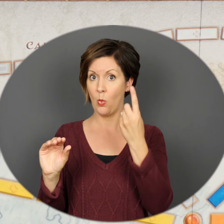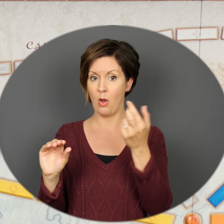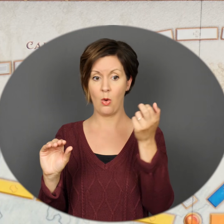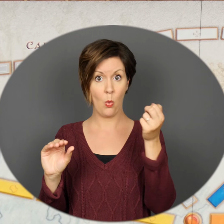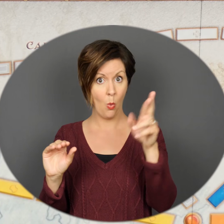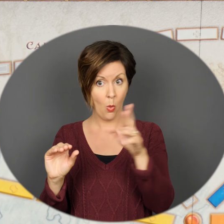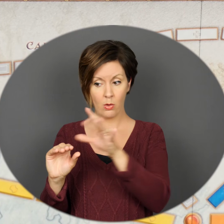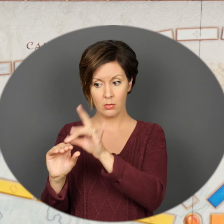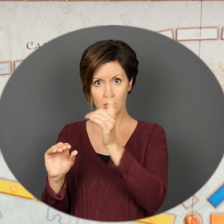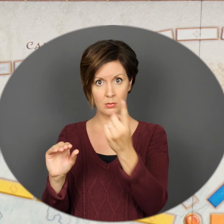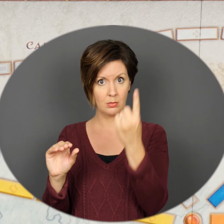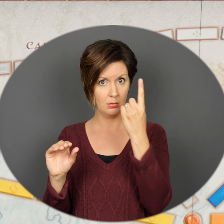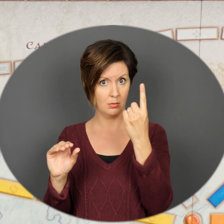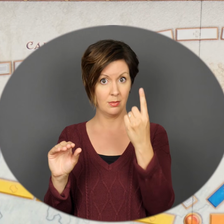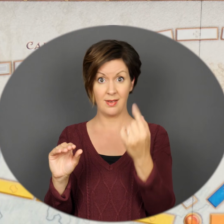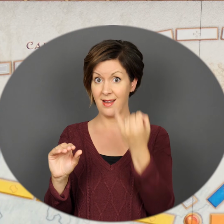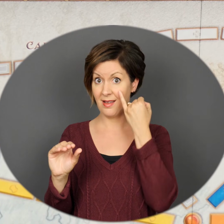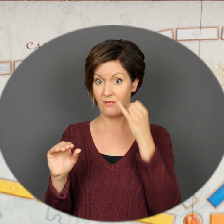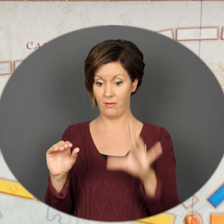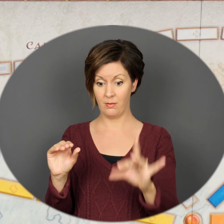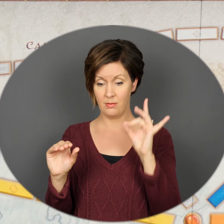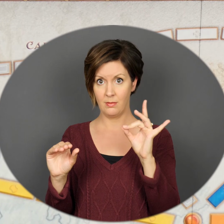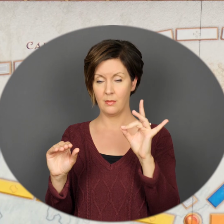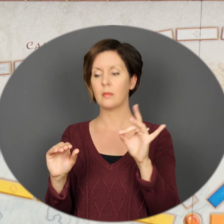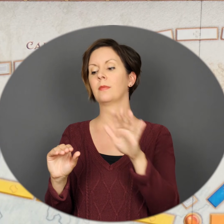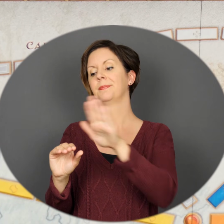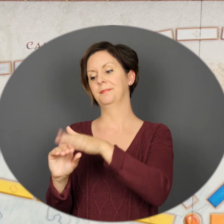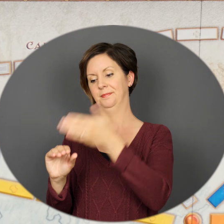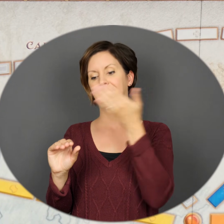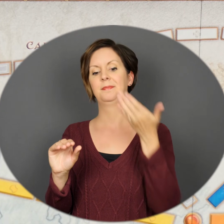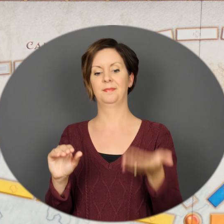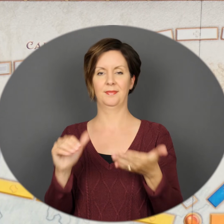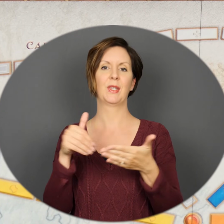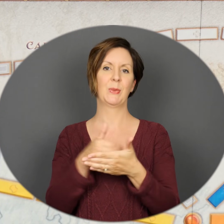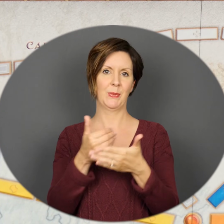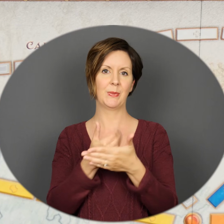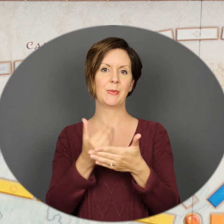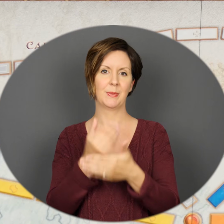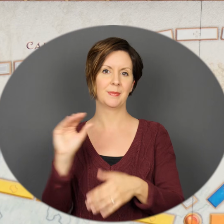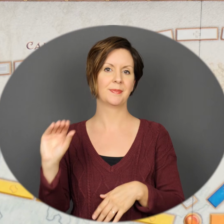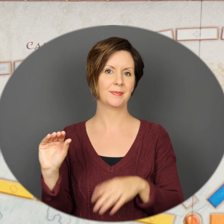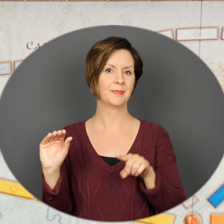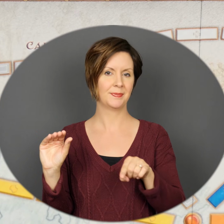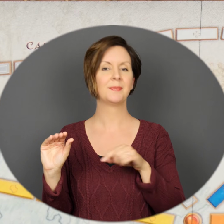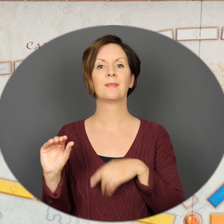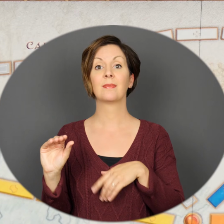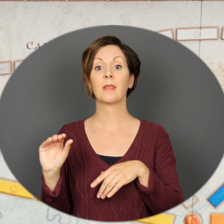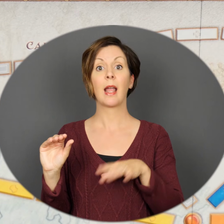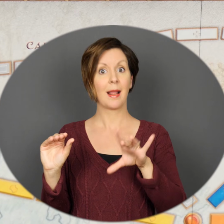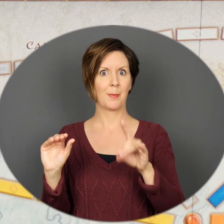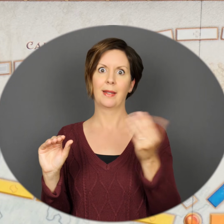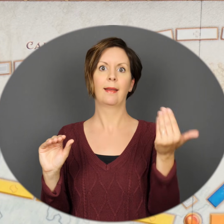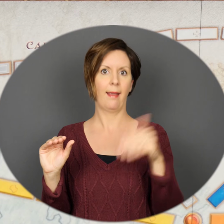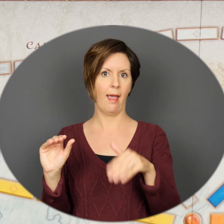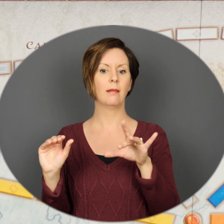If you take from the row, then immediately replace it with a new one from the deck and then you draw another card again either